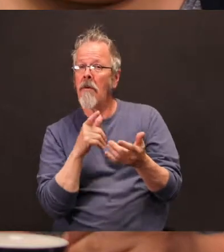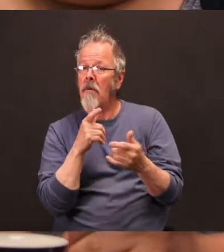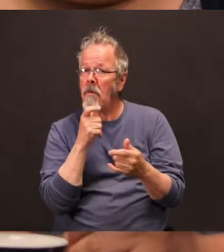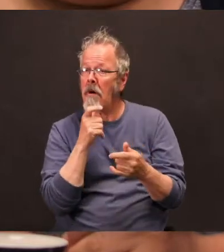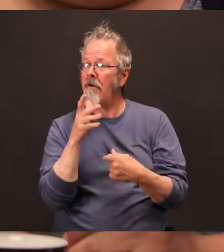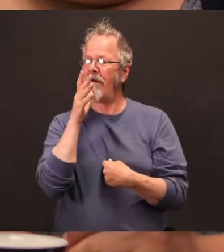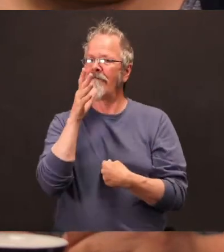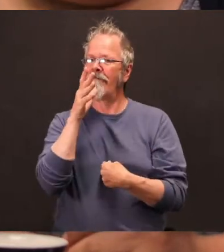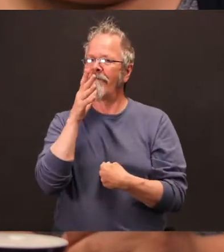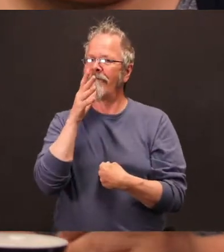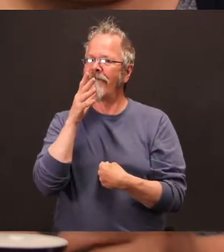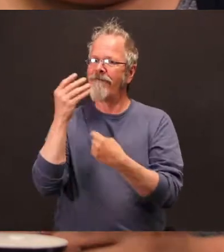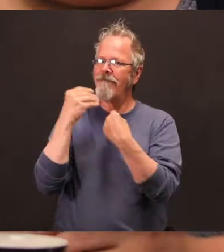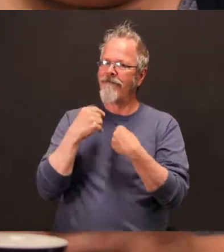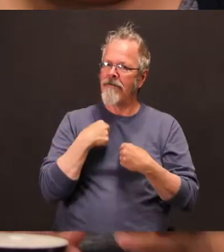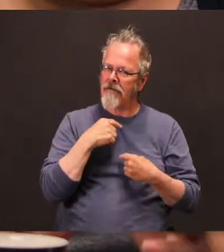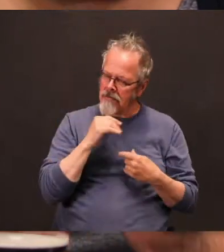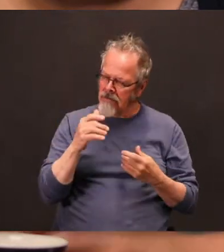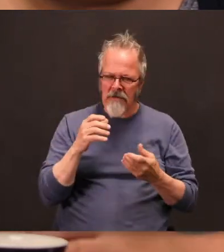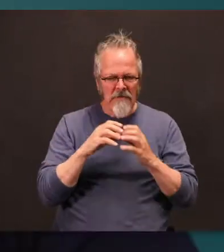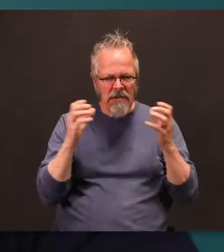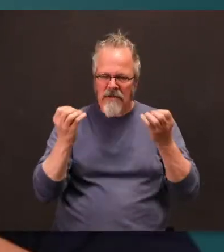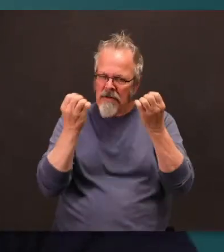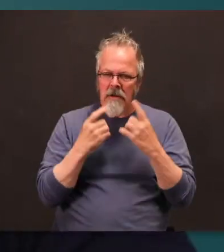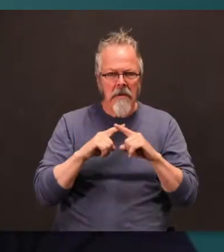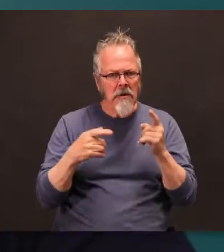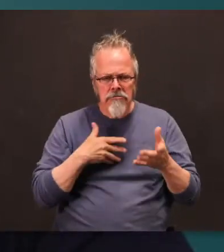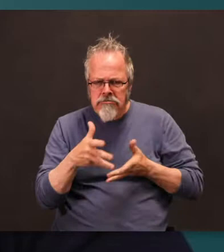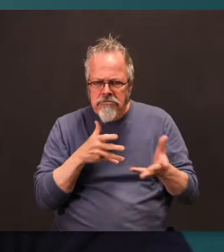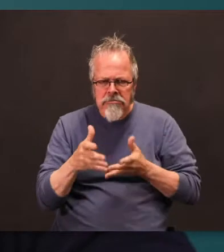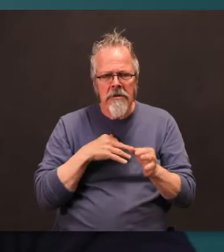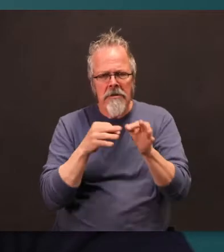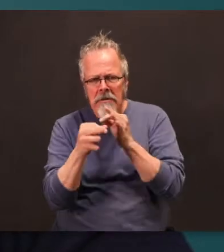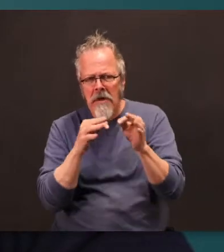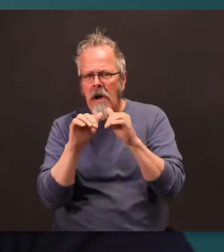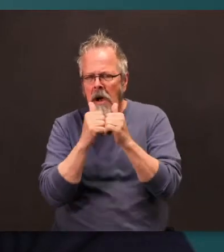and at the time that I was born, there was not a lot of education. She kind of gave me the ropes about what to do,